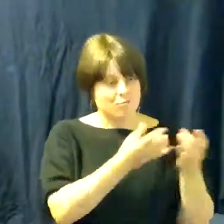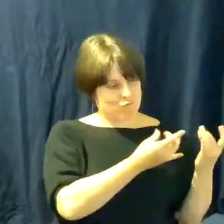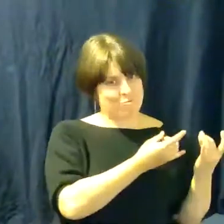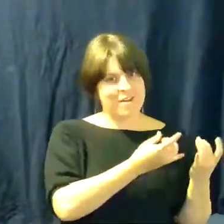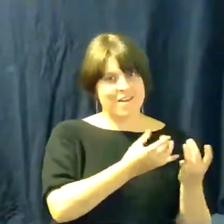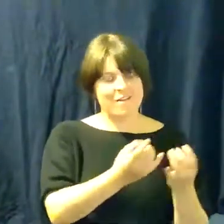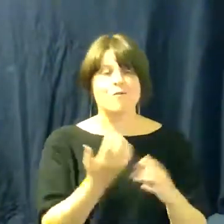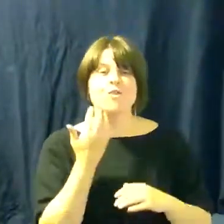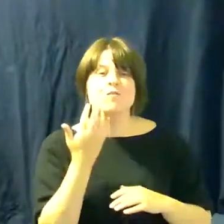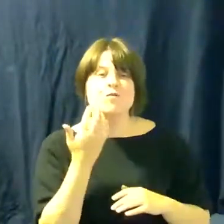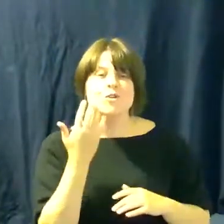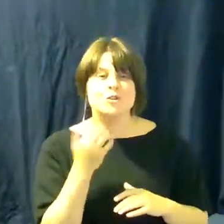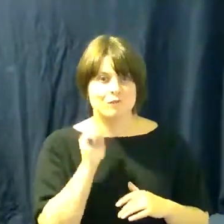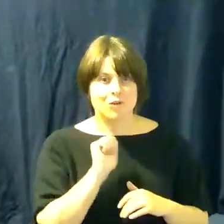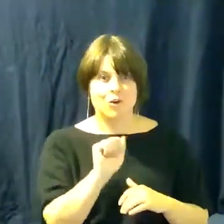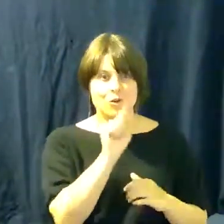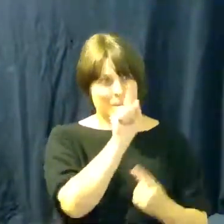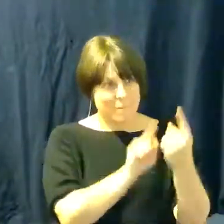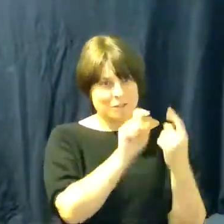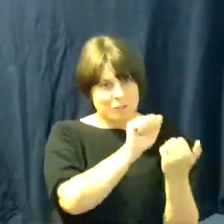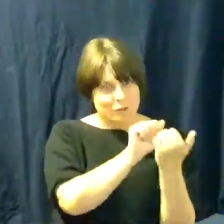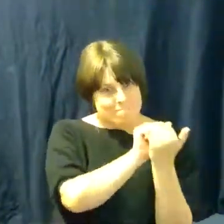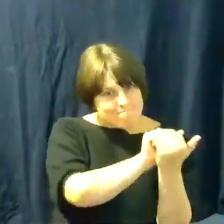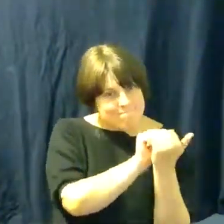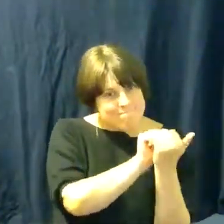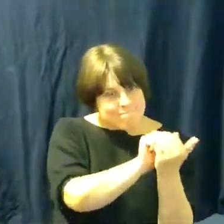ing is and what mentoring is not, so that